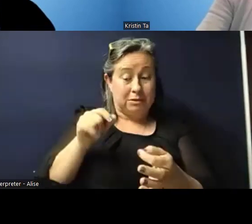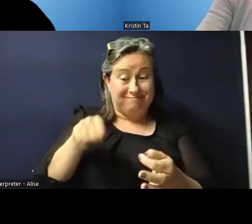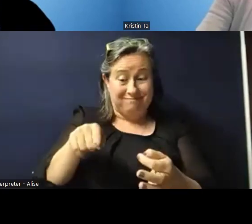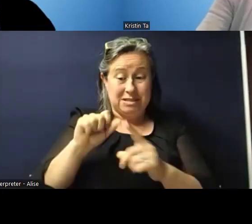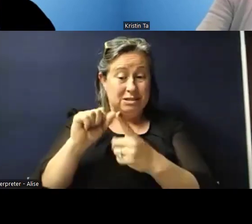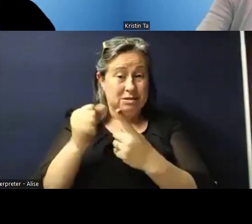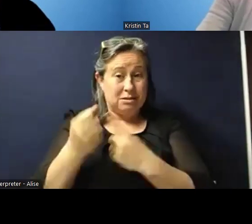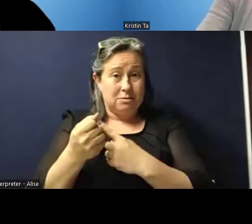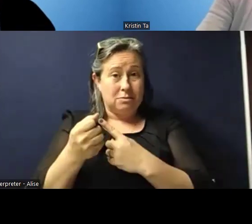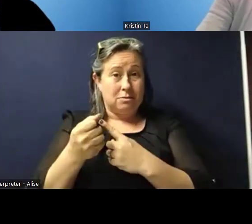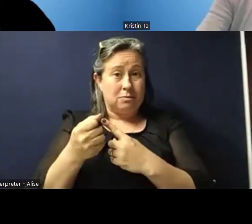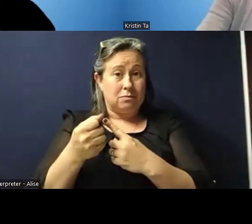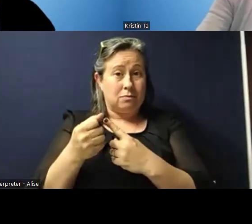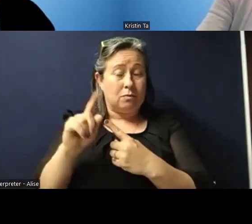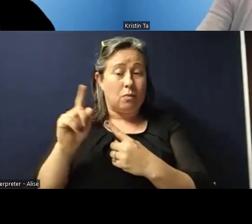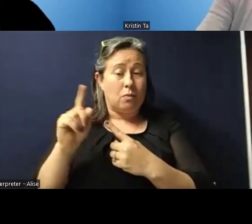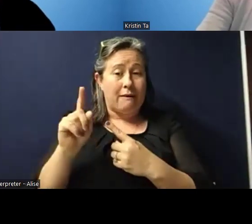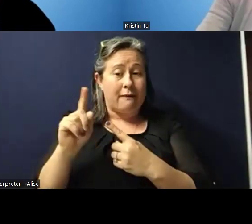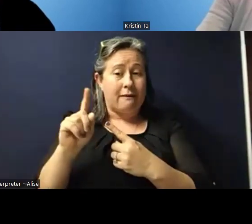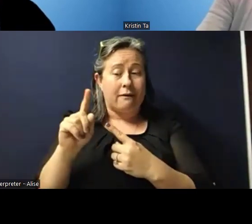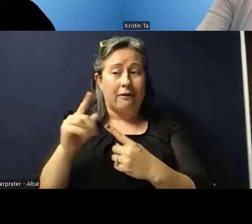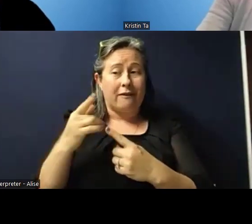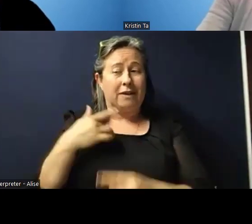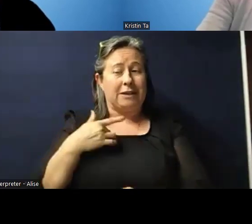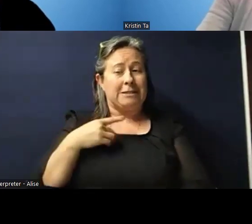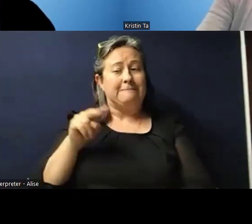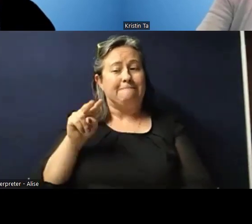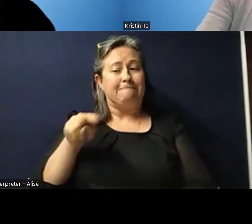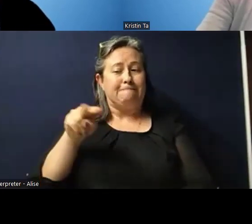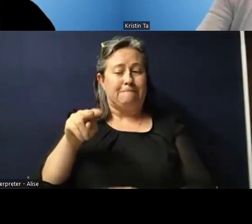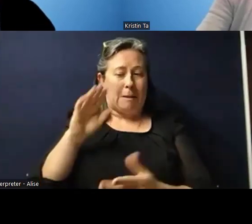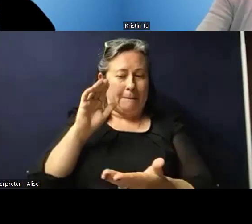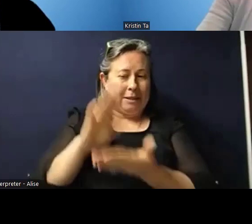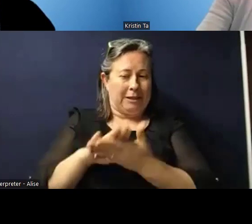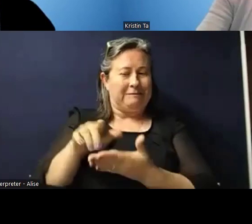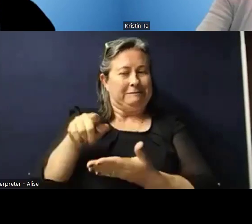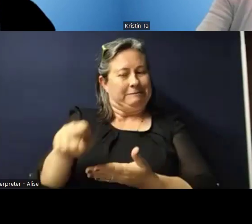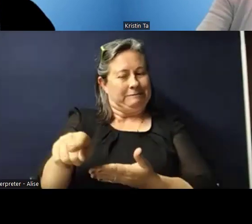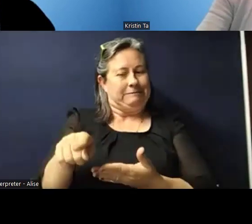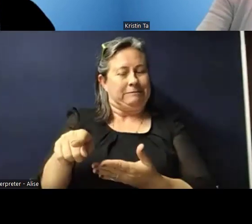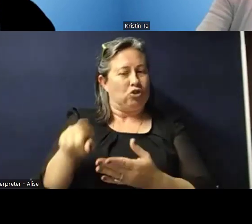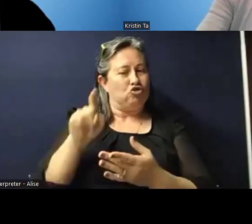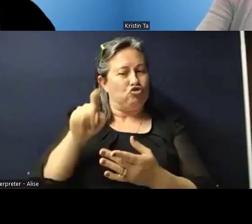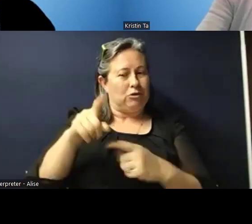where we believe the individual should be suspended or debarred.